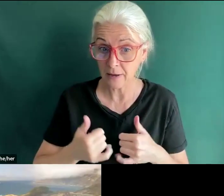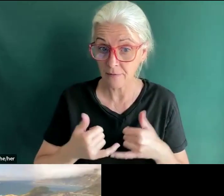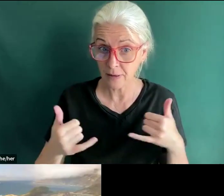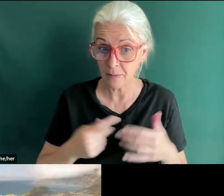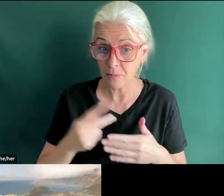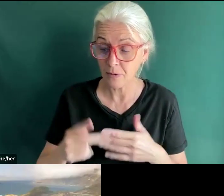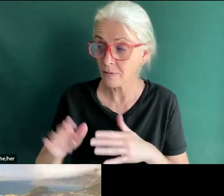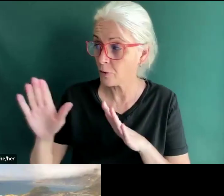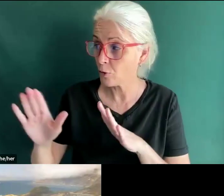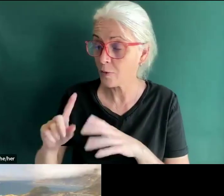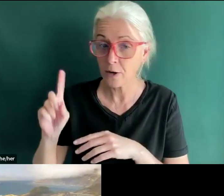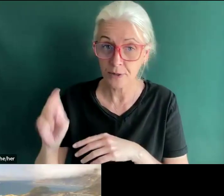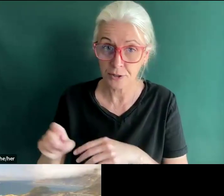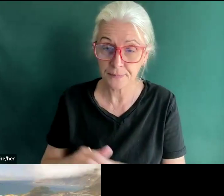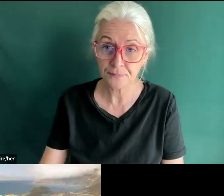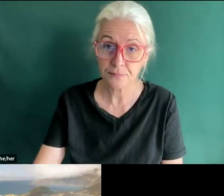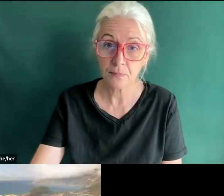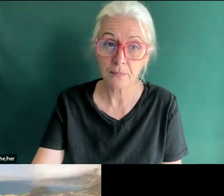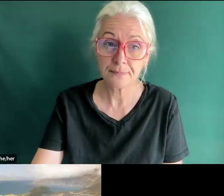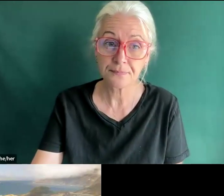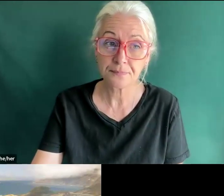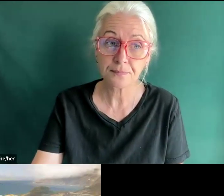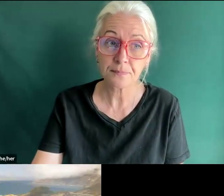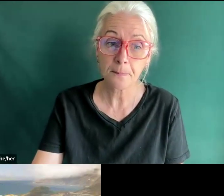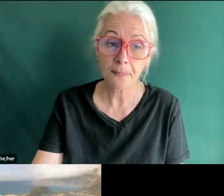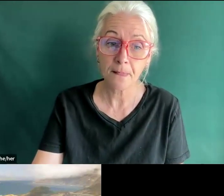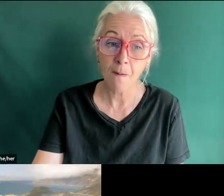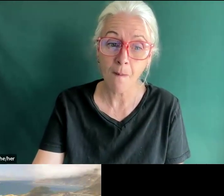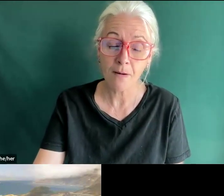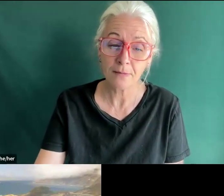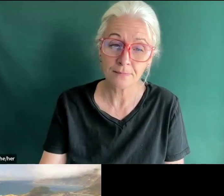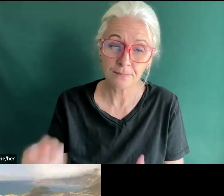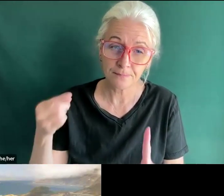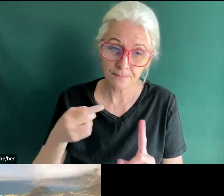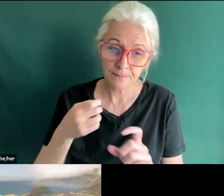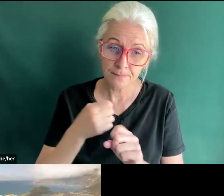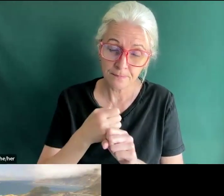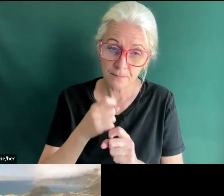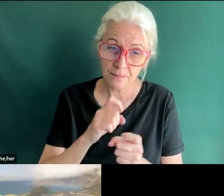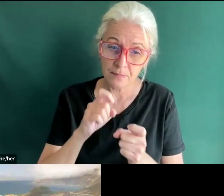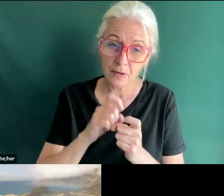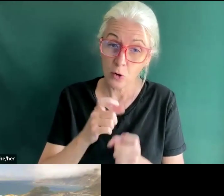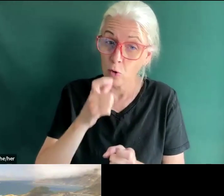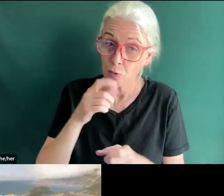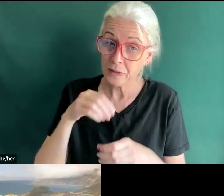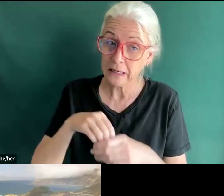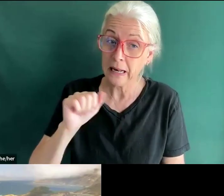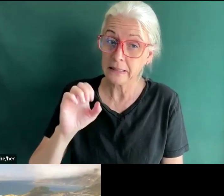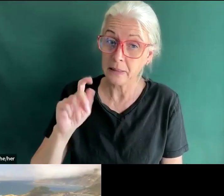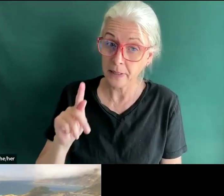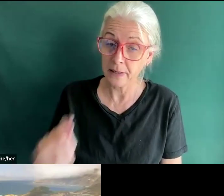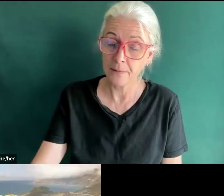That's a great question. Down drilling down to specifically who was in ACP, no,